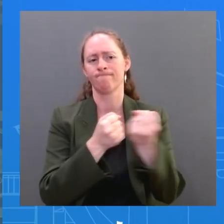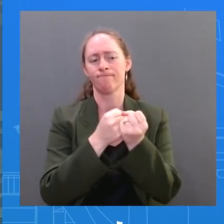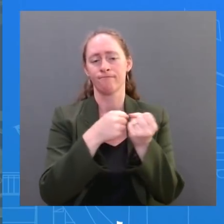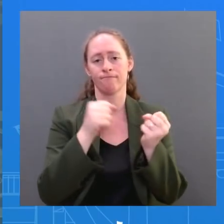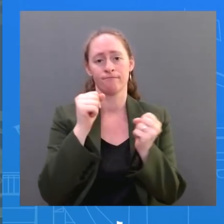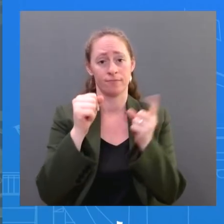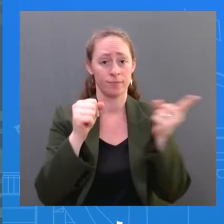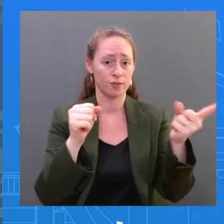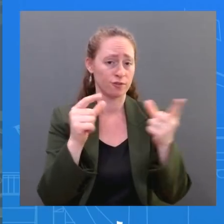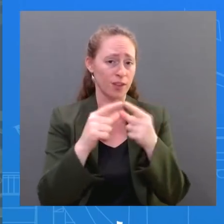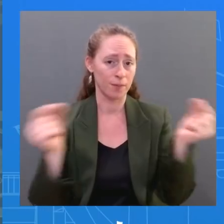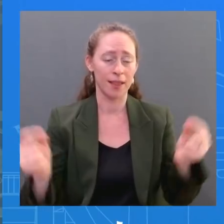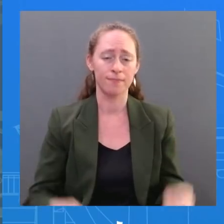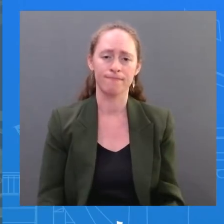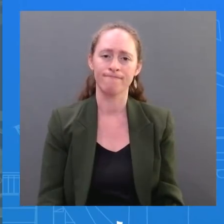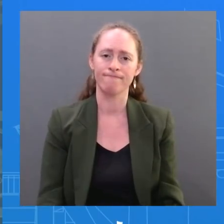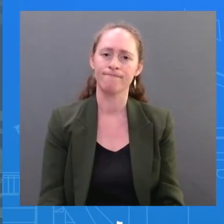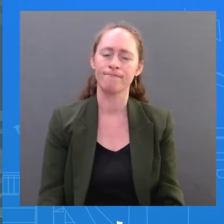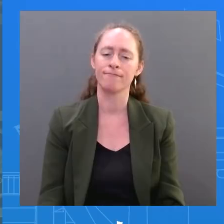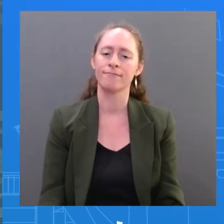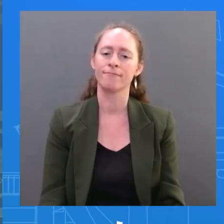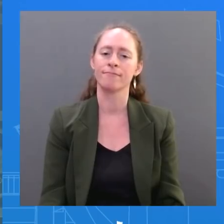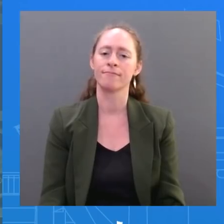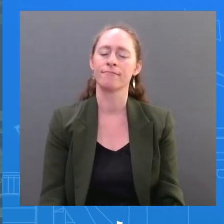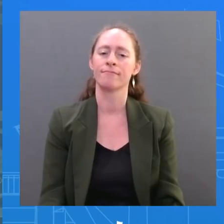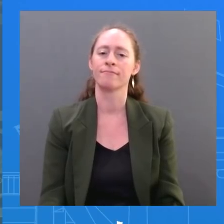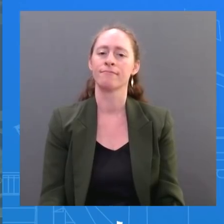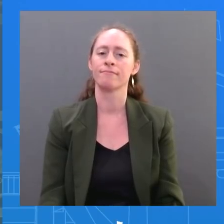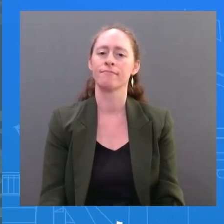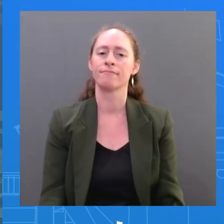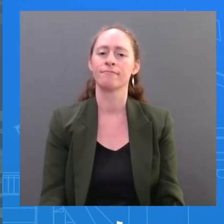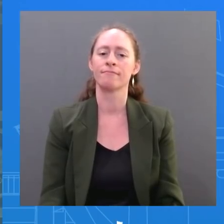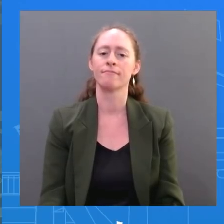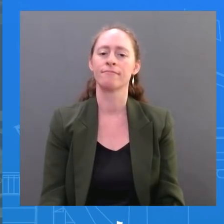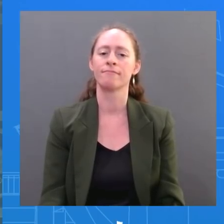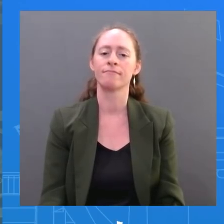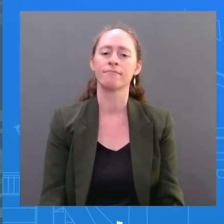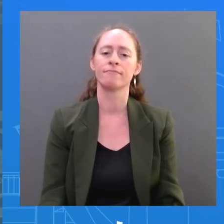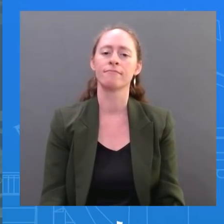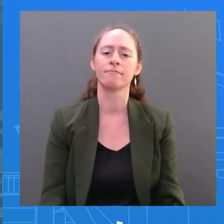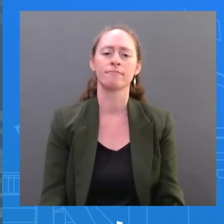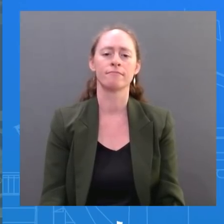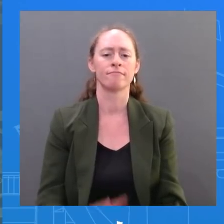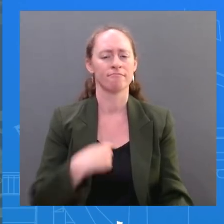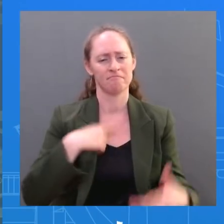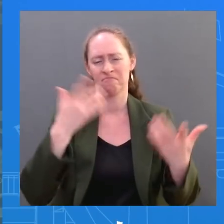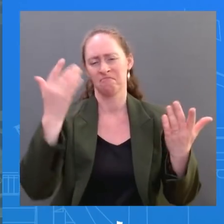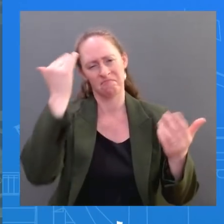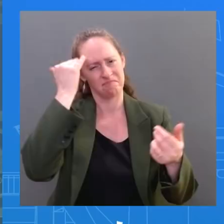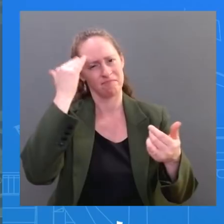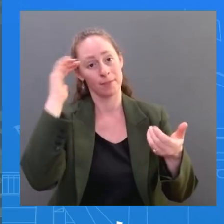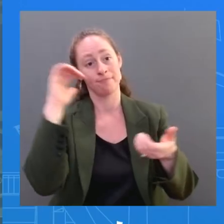in the strength of Japanese democracy and firmly believe that the former Prime Minister's legacy will live on.